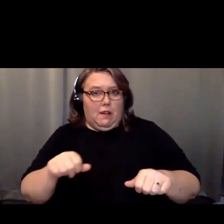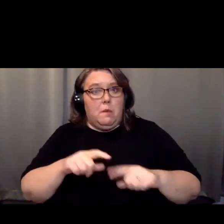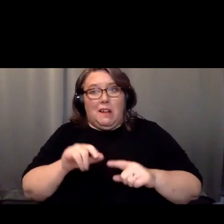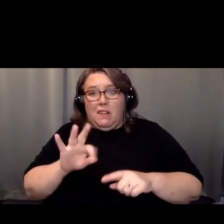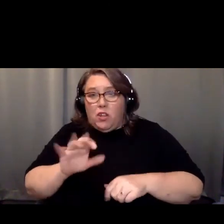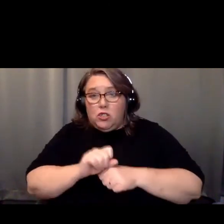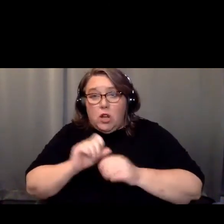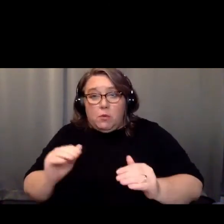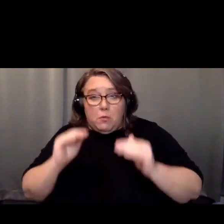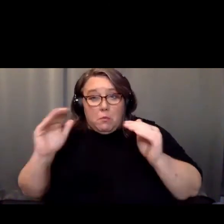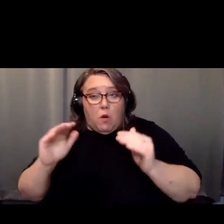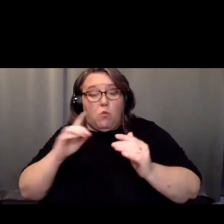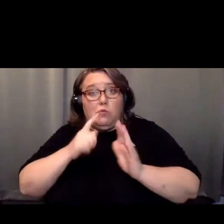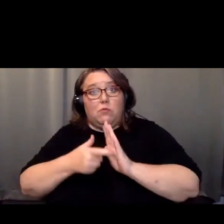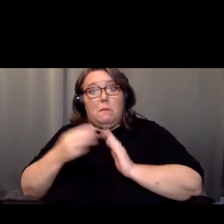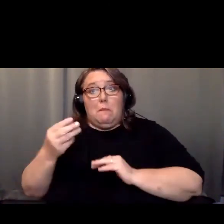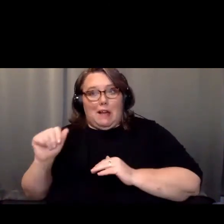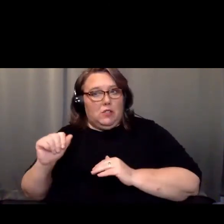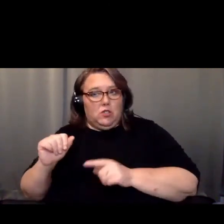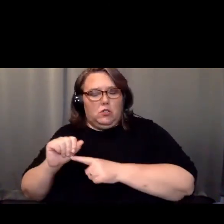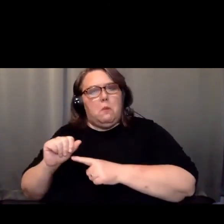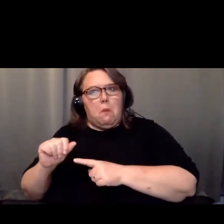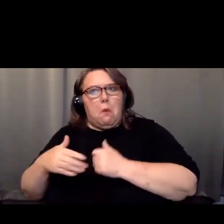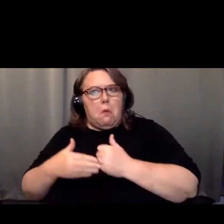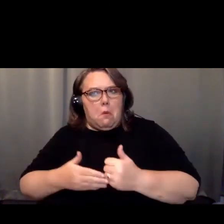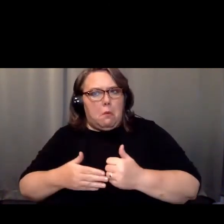at those type of things. Also, they're not supposed to be looking